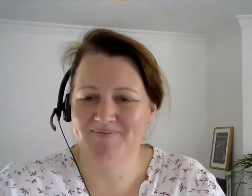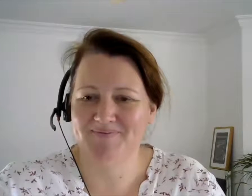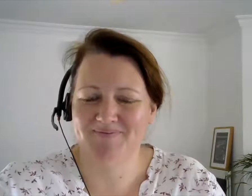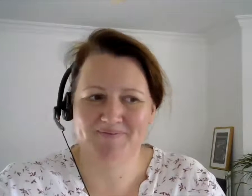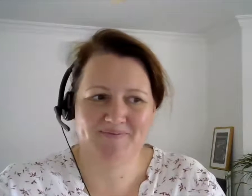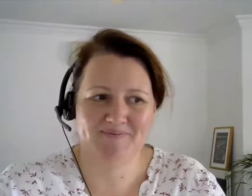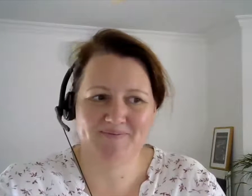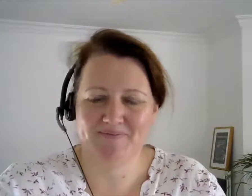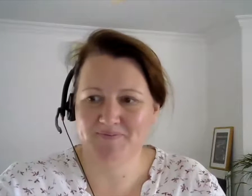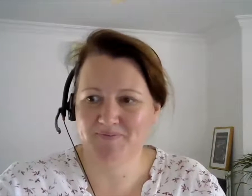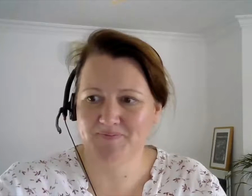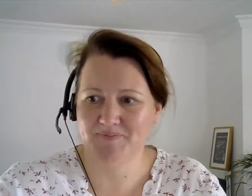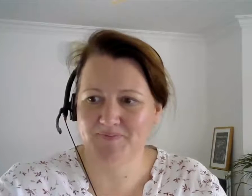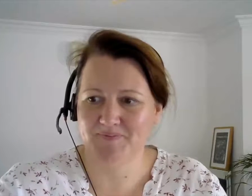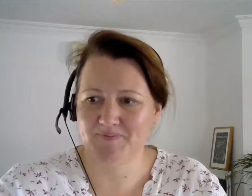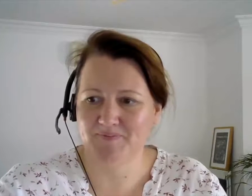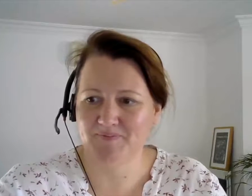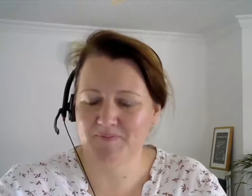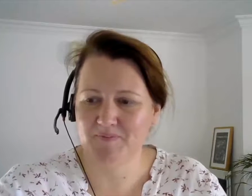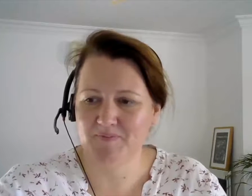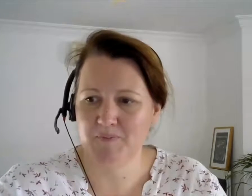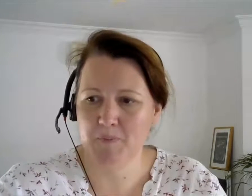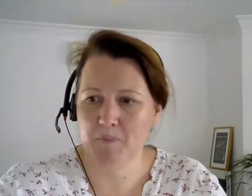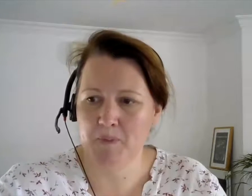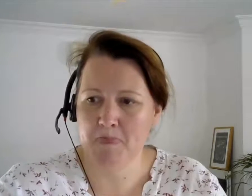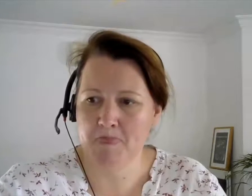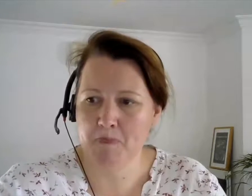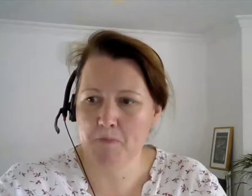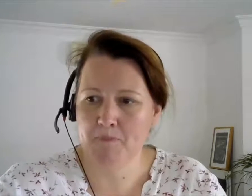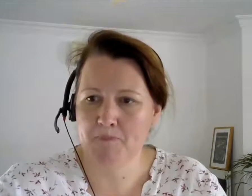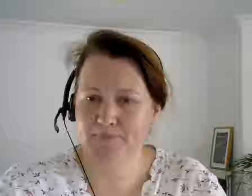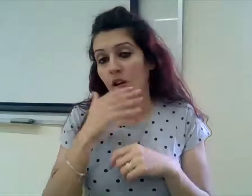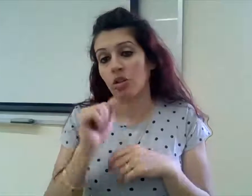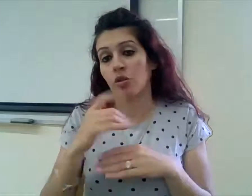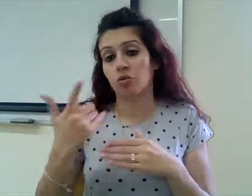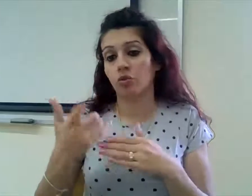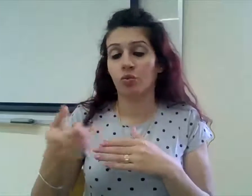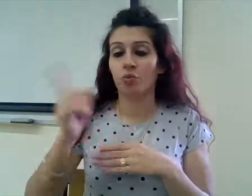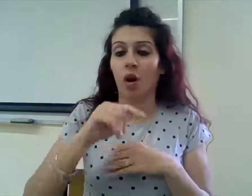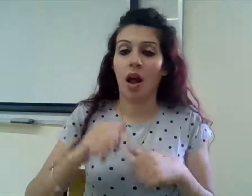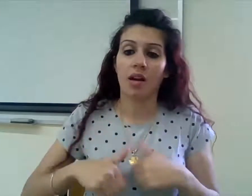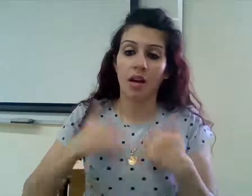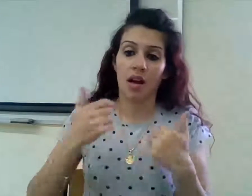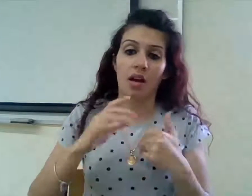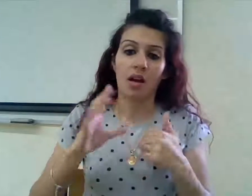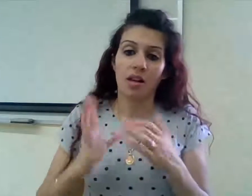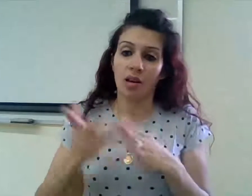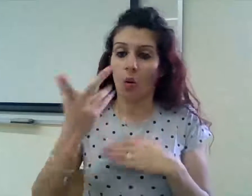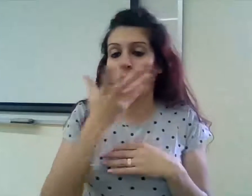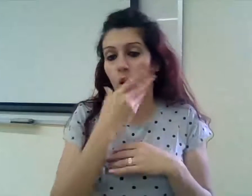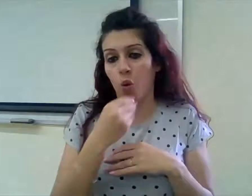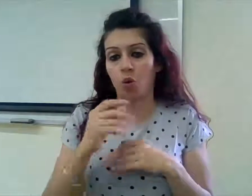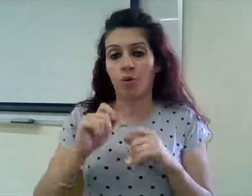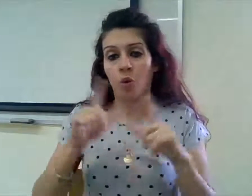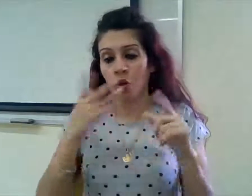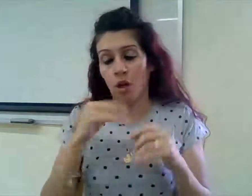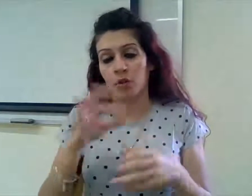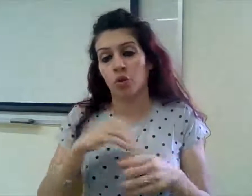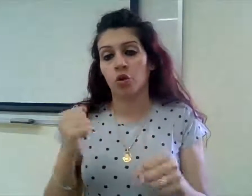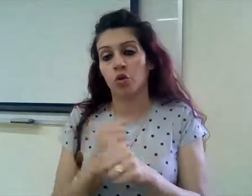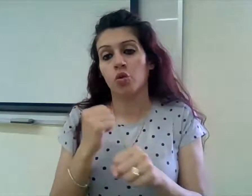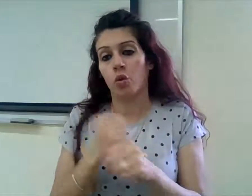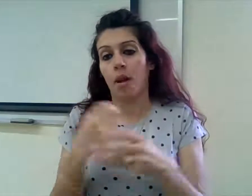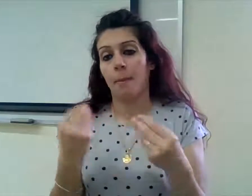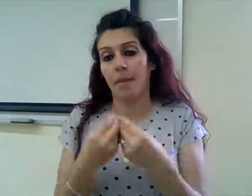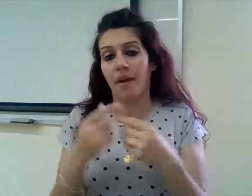Stephanie and yes indeed in English I can see three questions and that are my